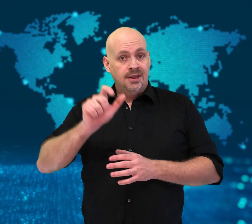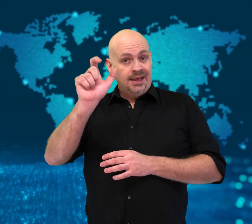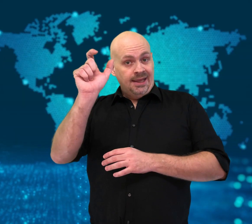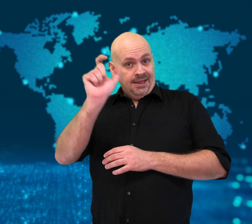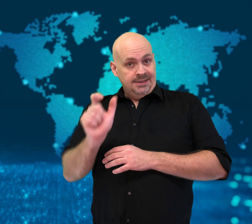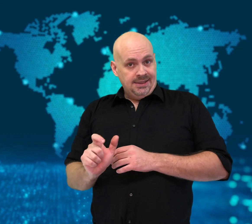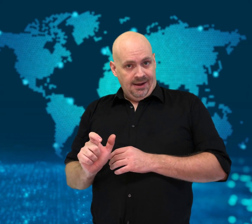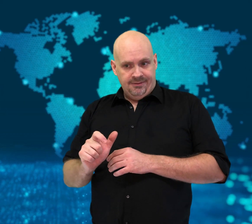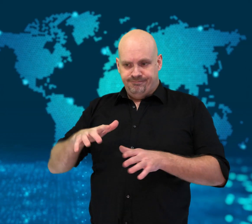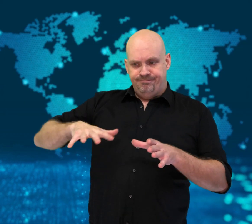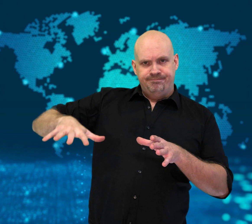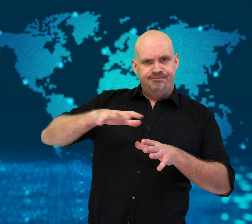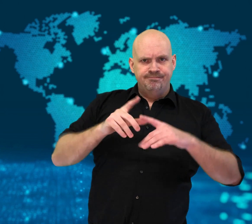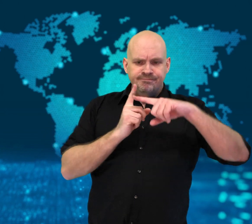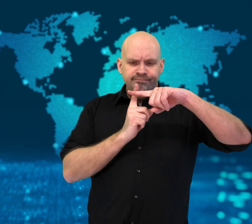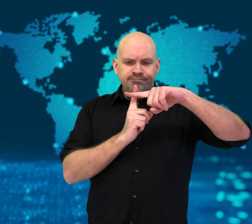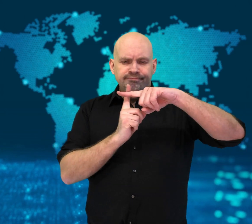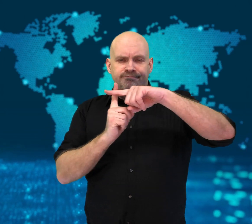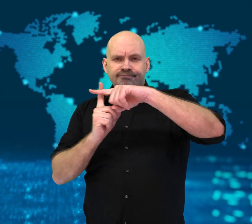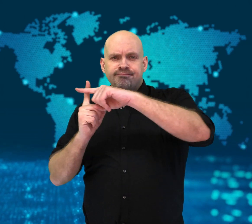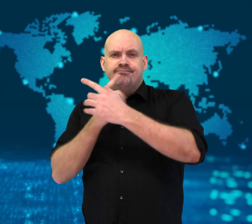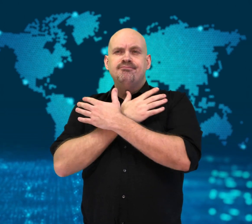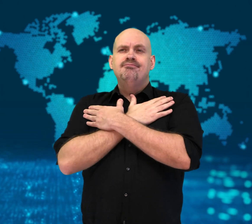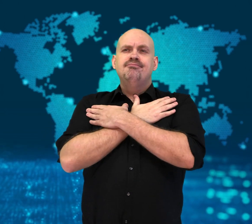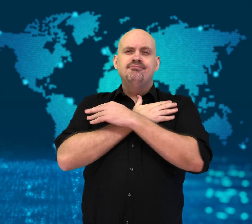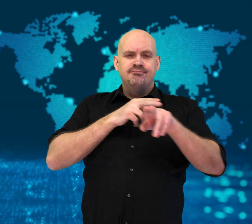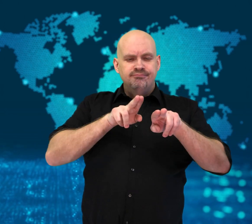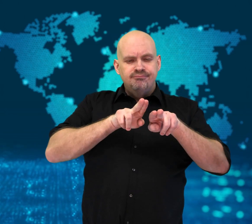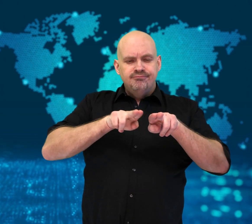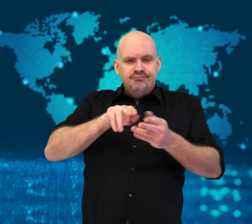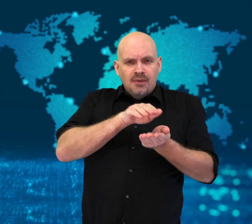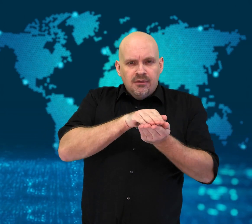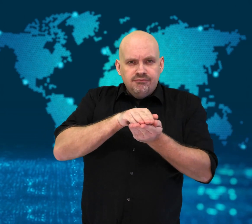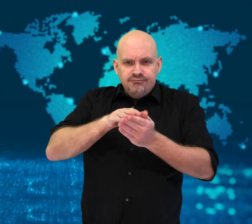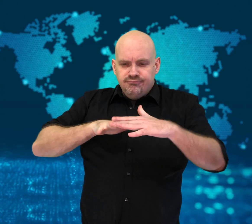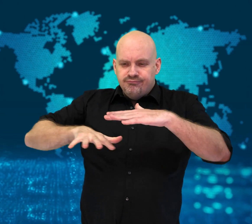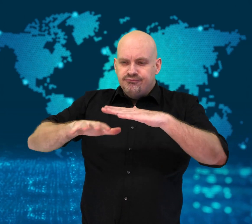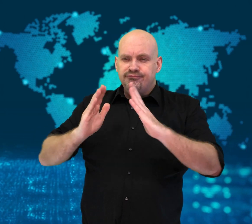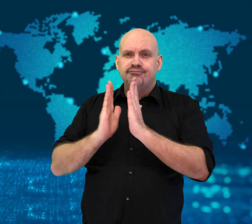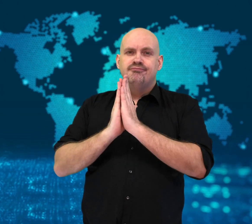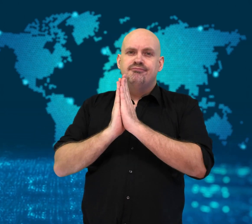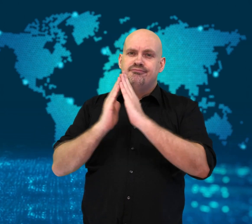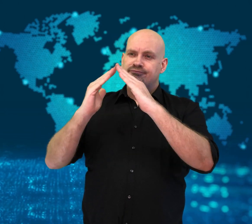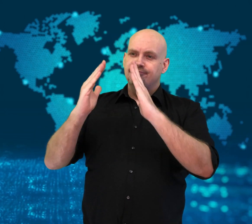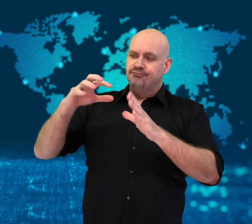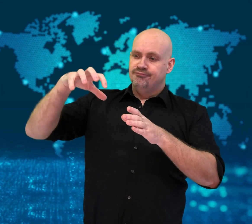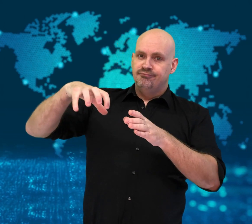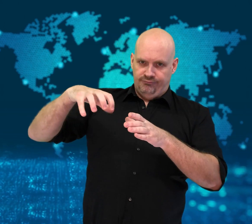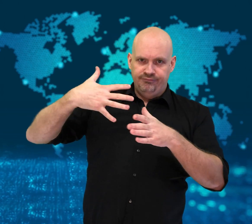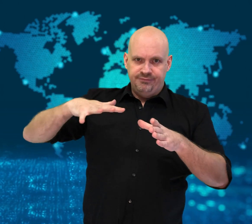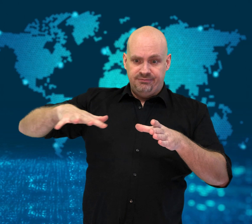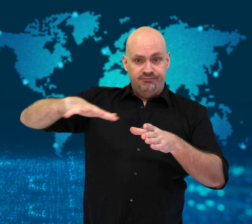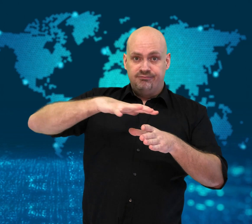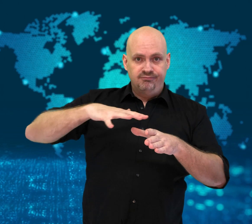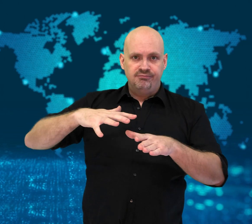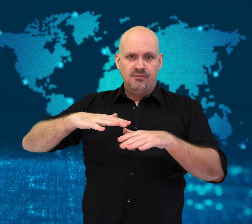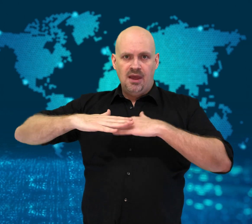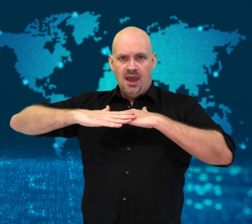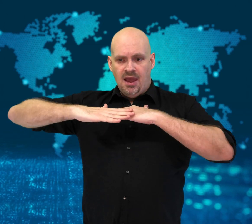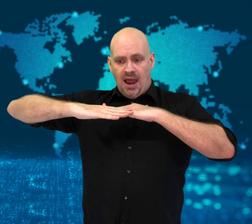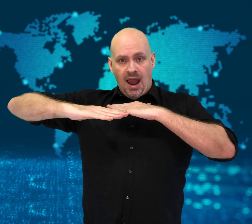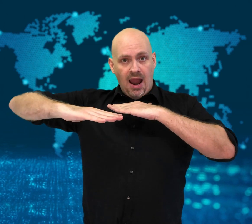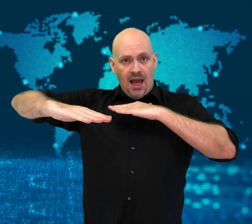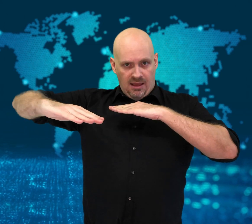[Gavin]: A landslide at a cemetery in Italy caused 200 coffins to